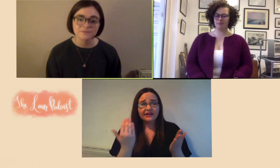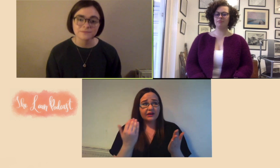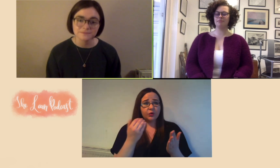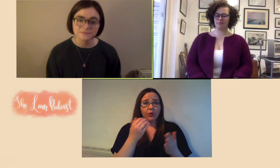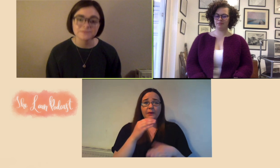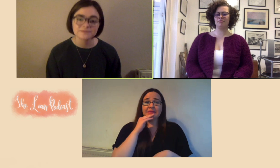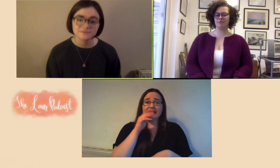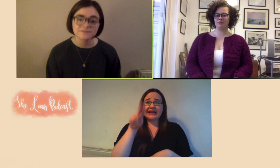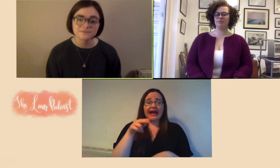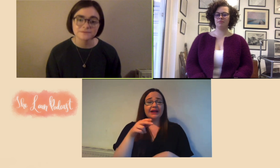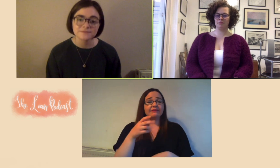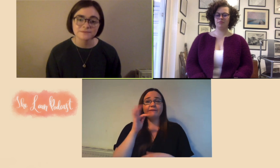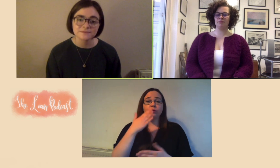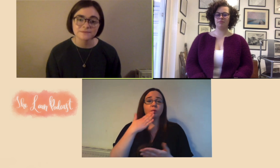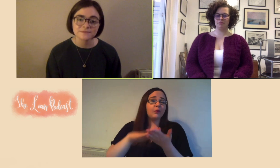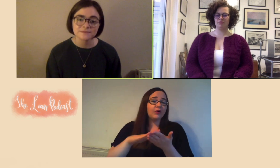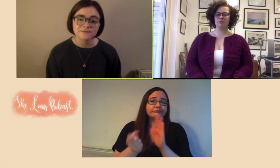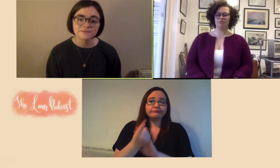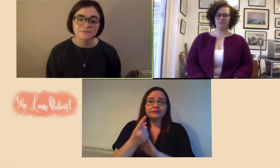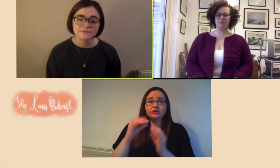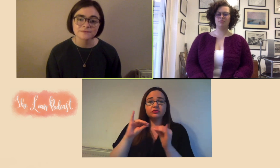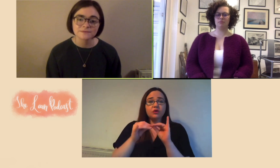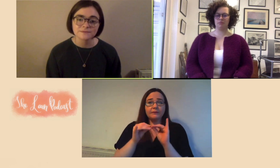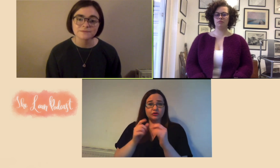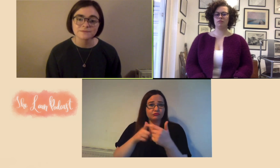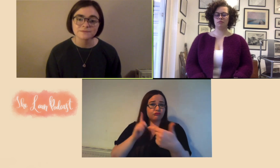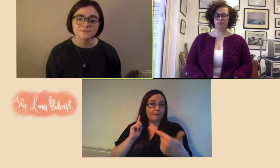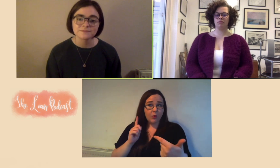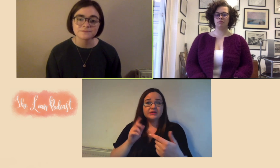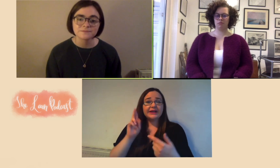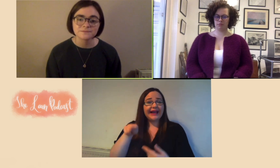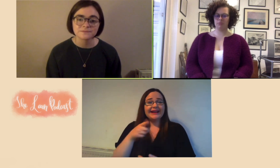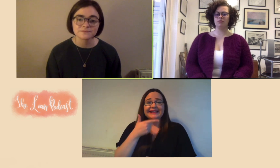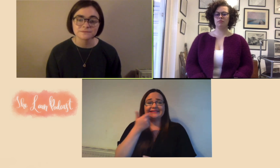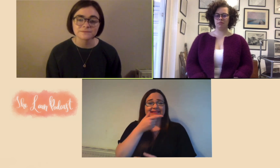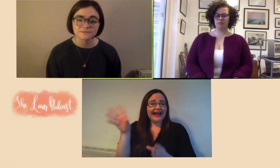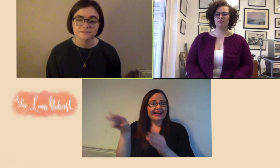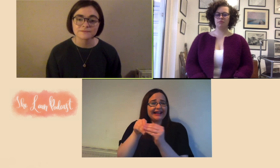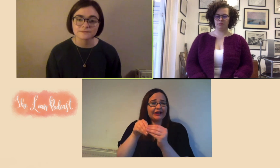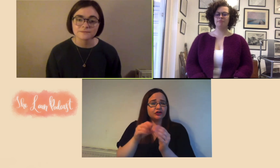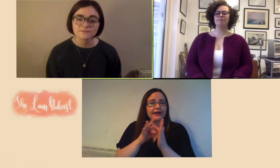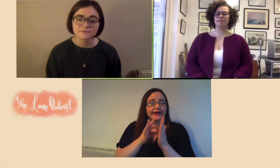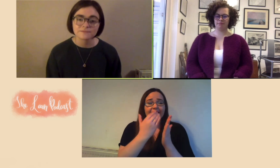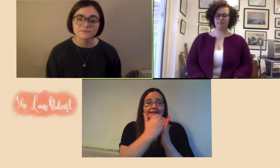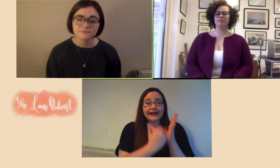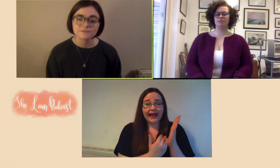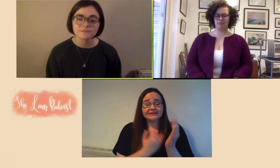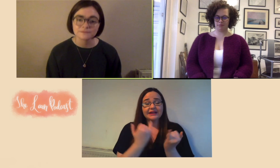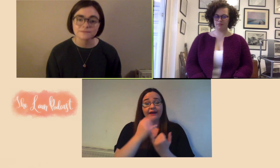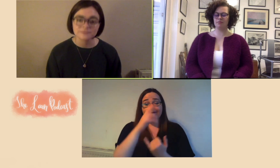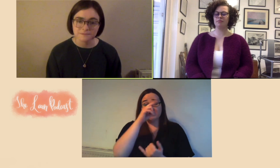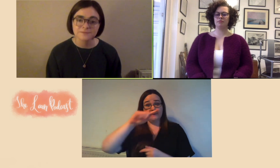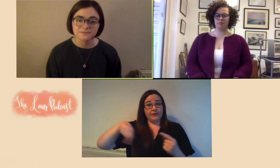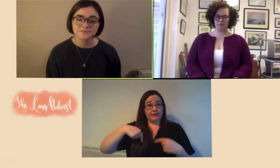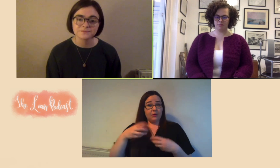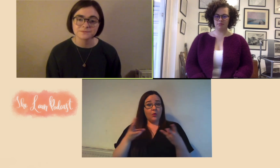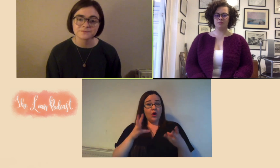Maybe within the interpreter groups or organizations or various committees if they were to create a set of guidelines.